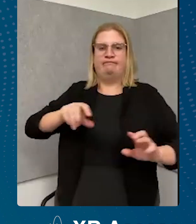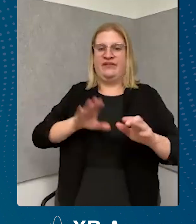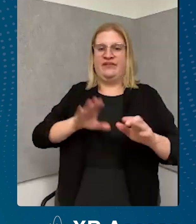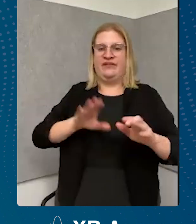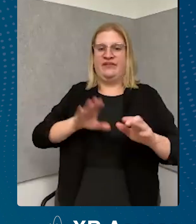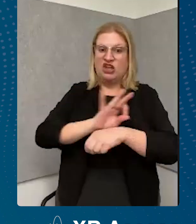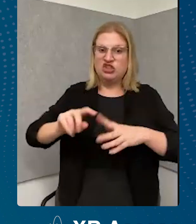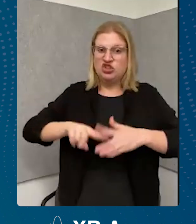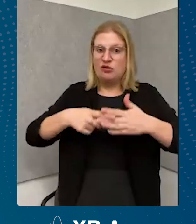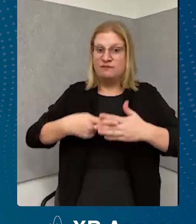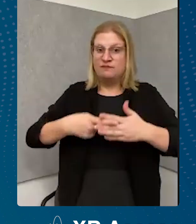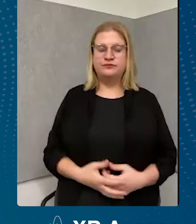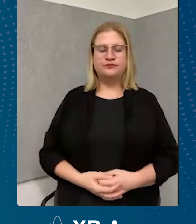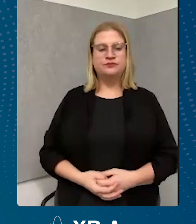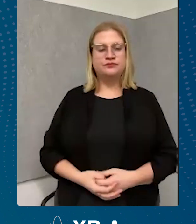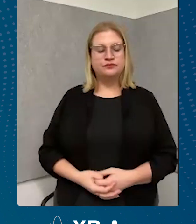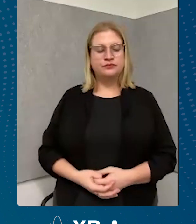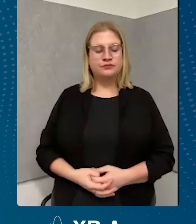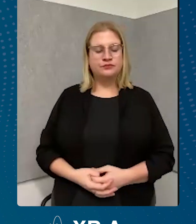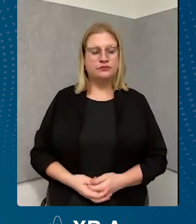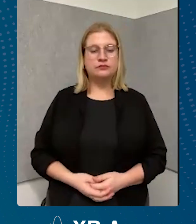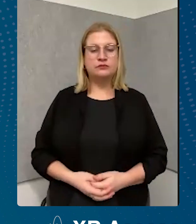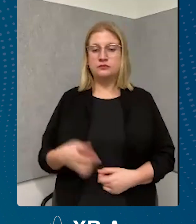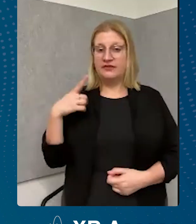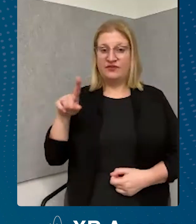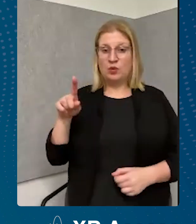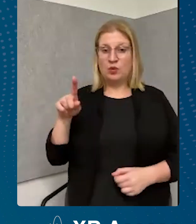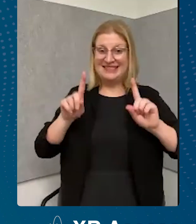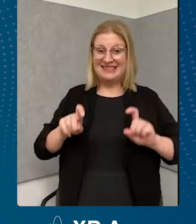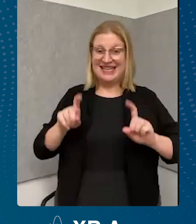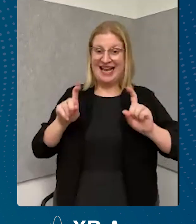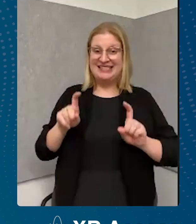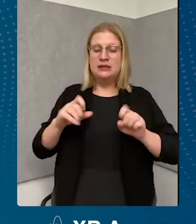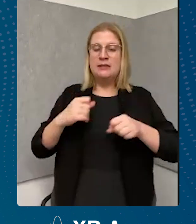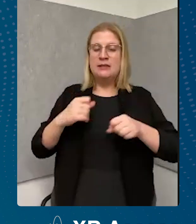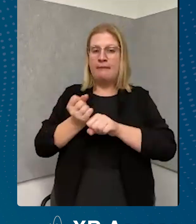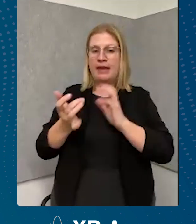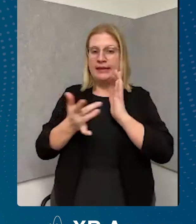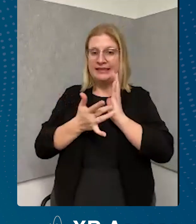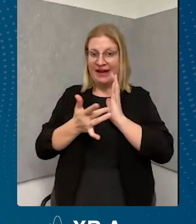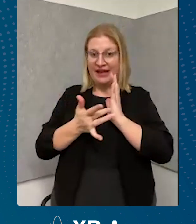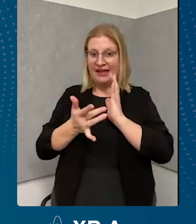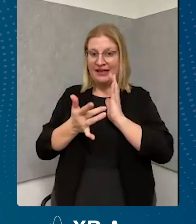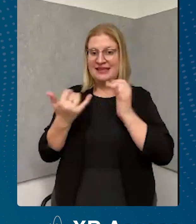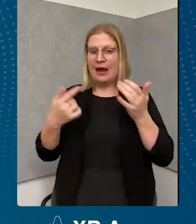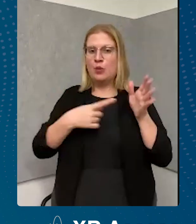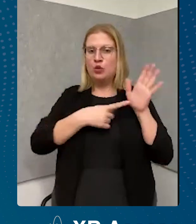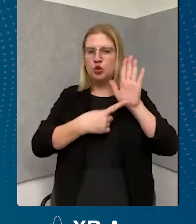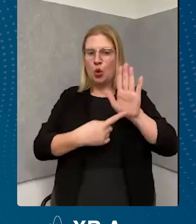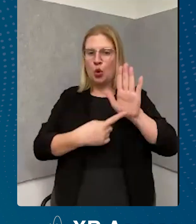So to test this out, we went ahead and made a device, which Adam will show you.